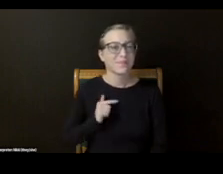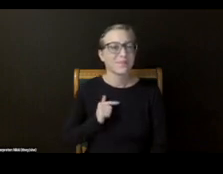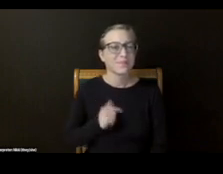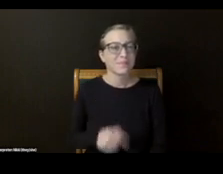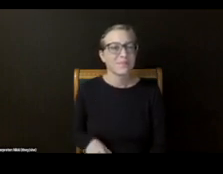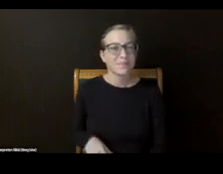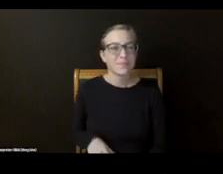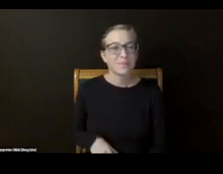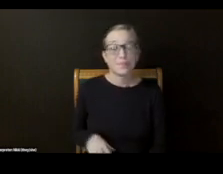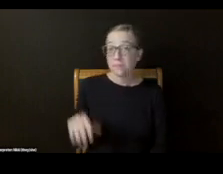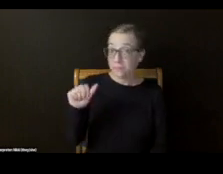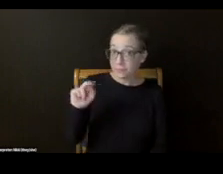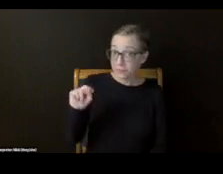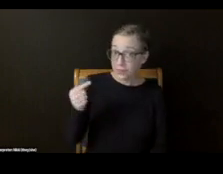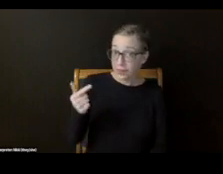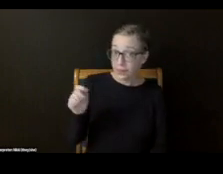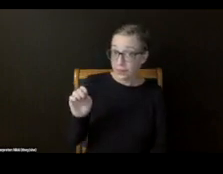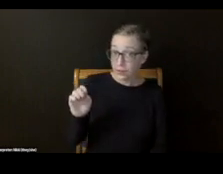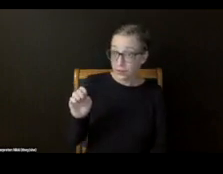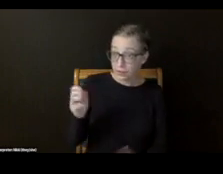your kid to school three year old?